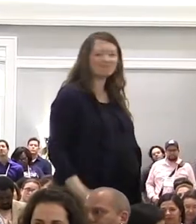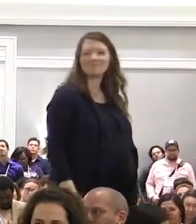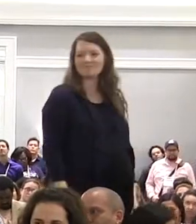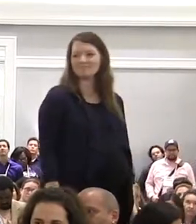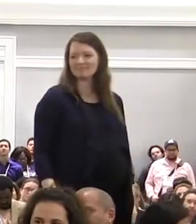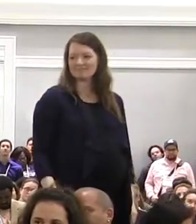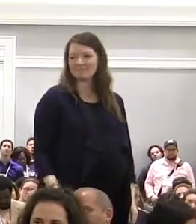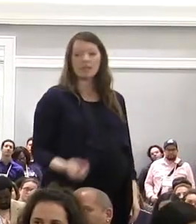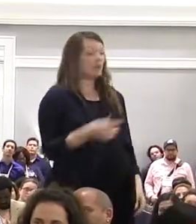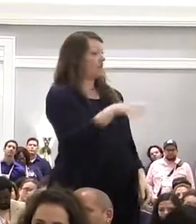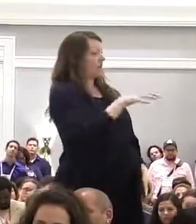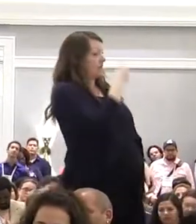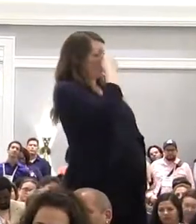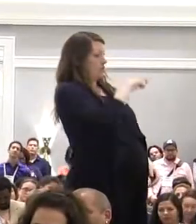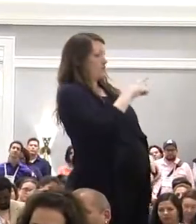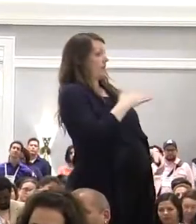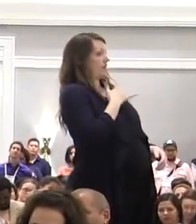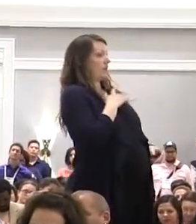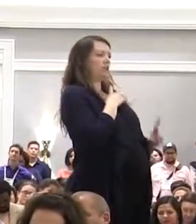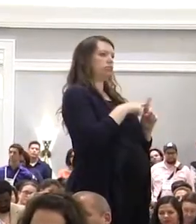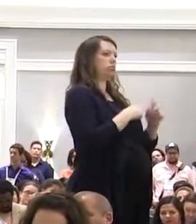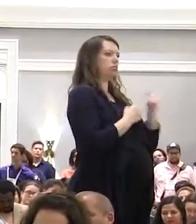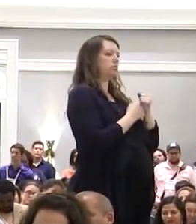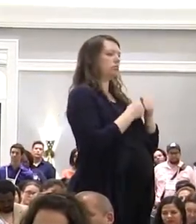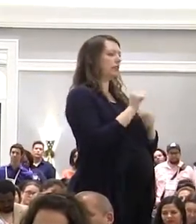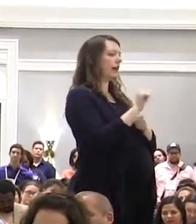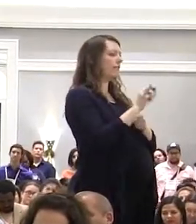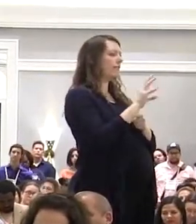(woman 1) It is a space for feeling affirmed when I am feeling minimized.